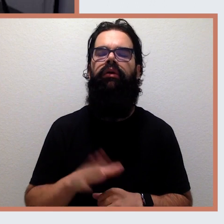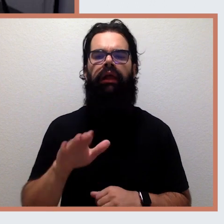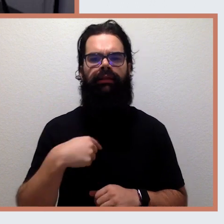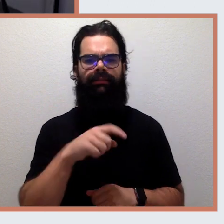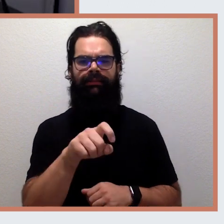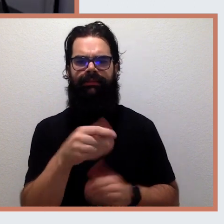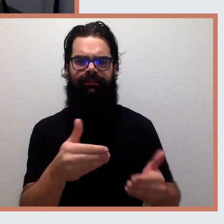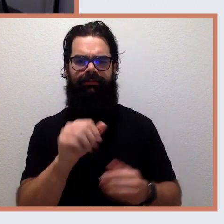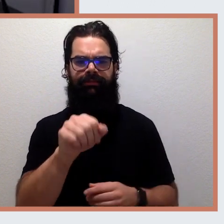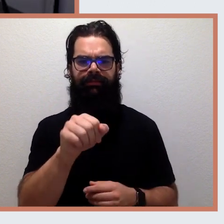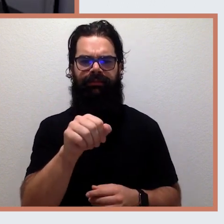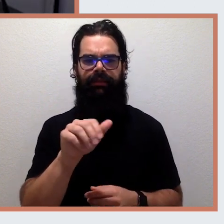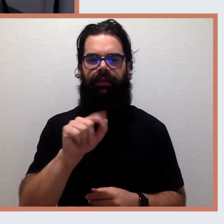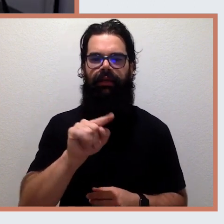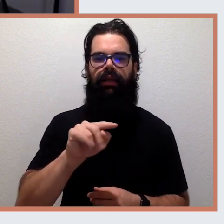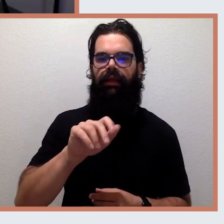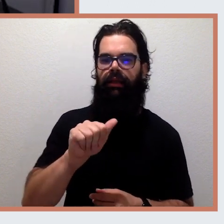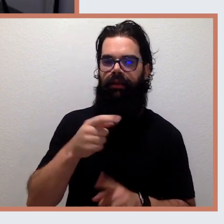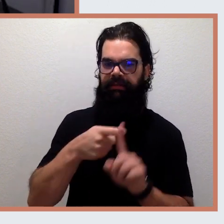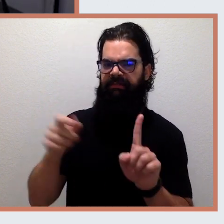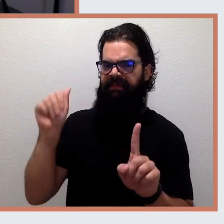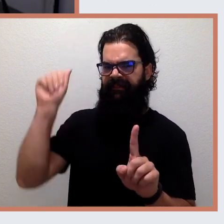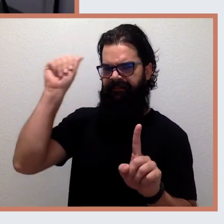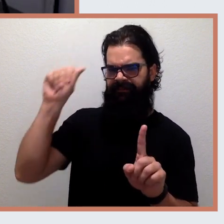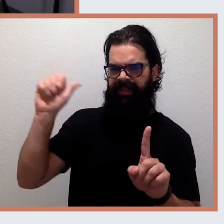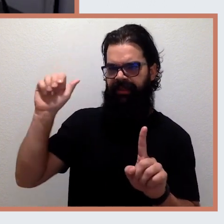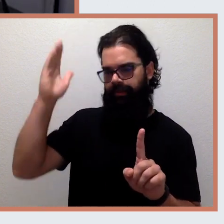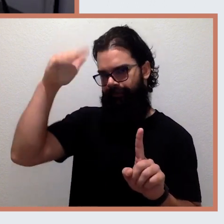of these brave people, I think, to go out there and say, "We need this."